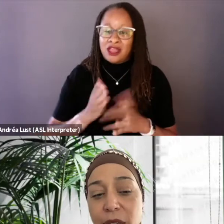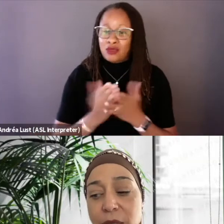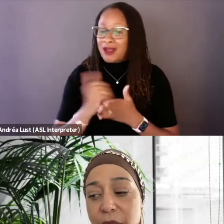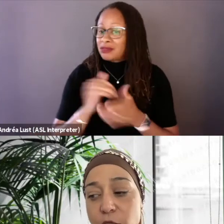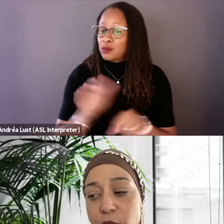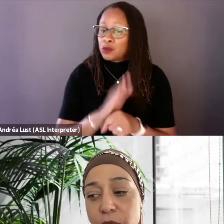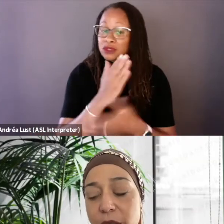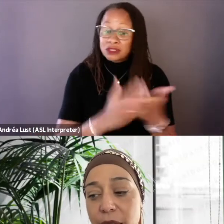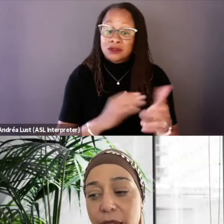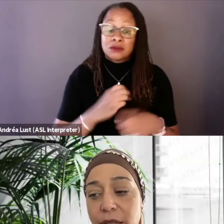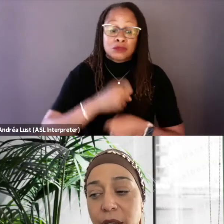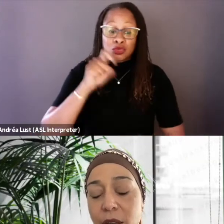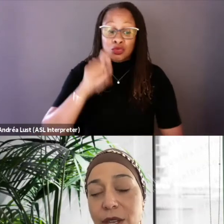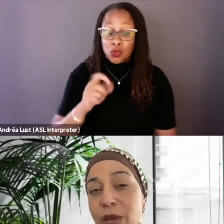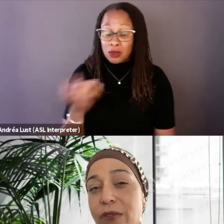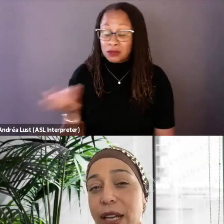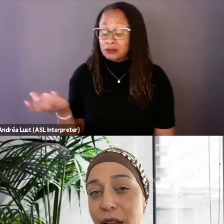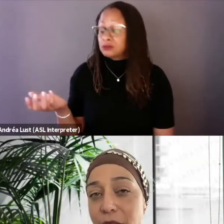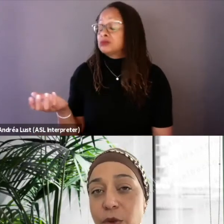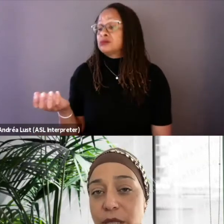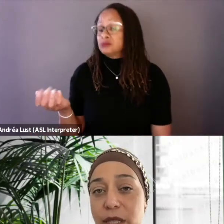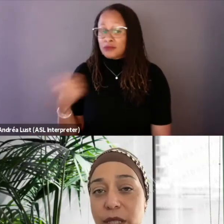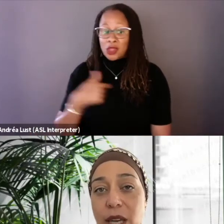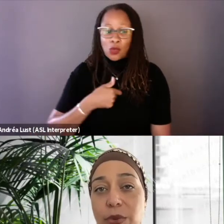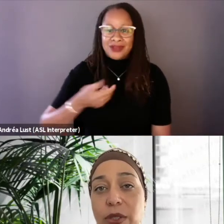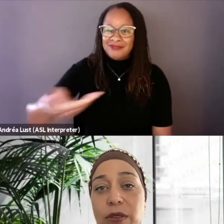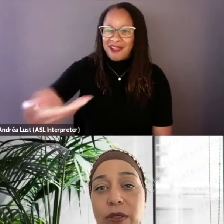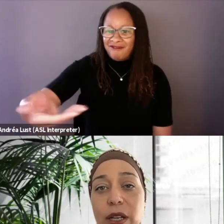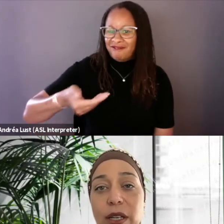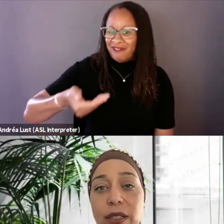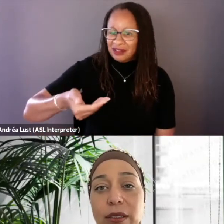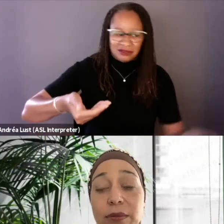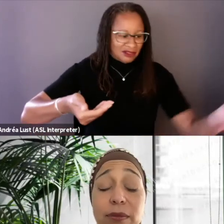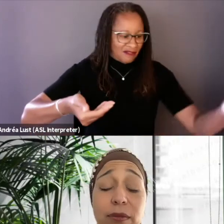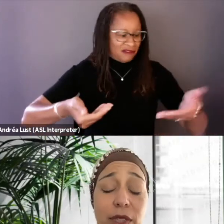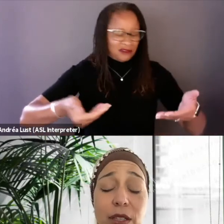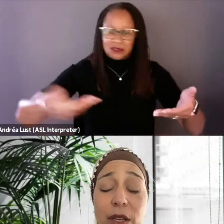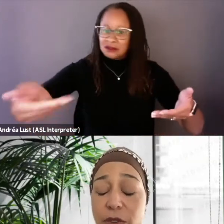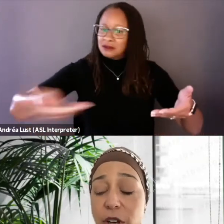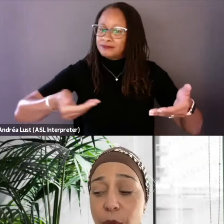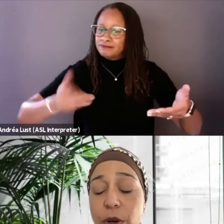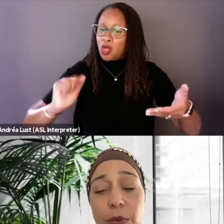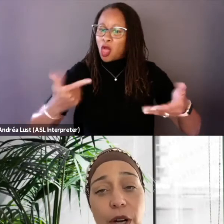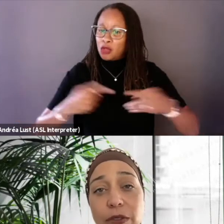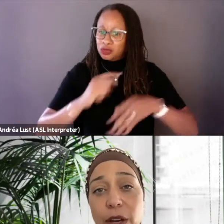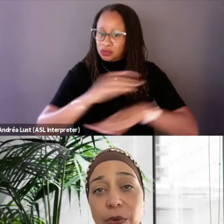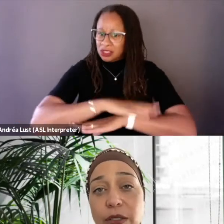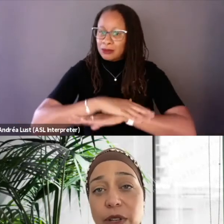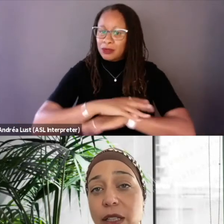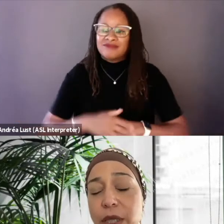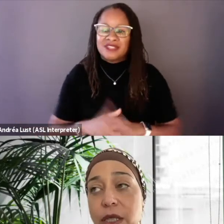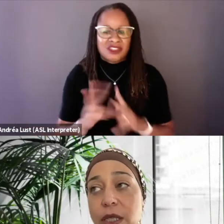and to make sure that we invited everyone to the table. You know, that was a very important part of how we developed this.